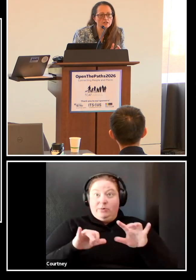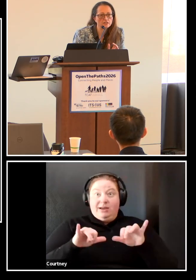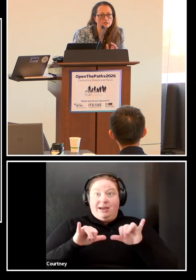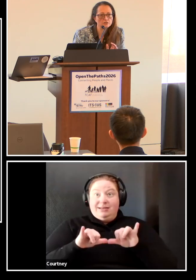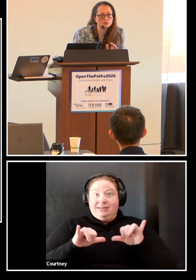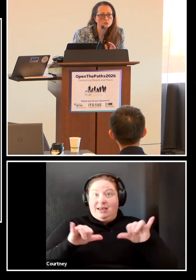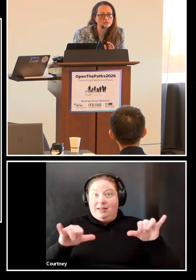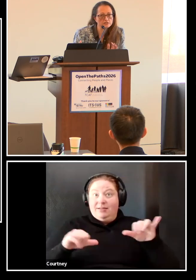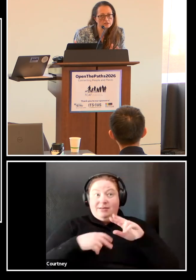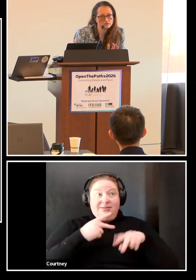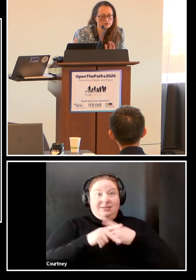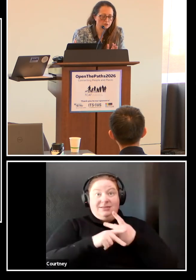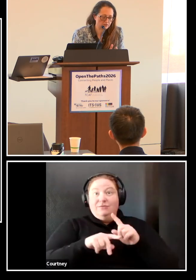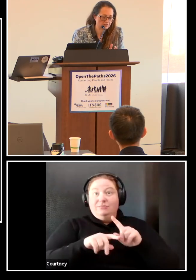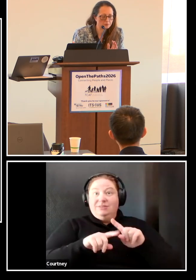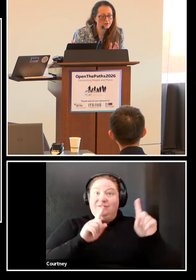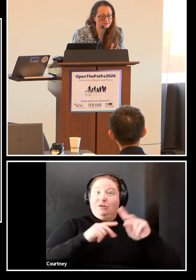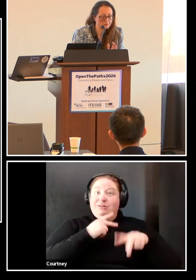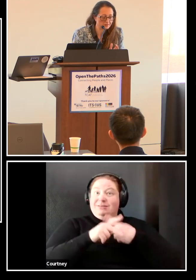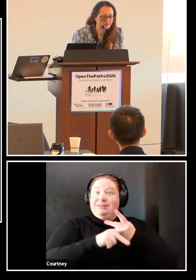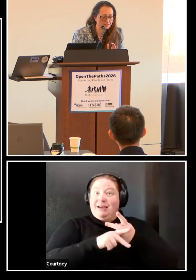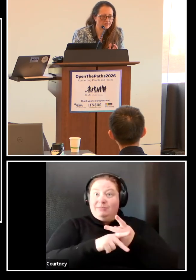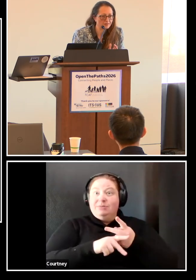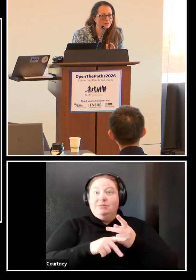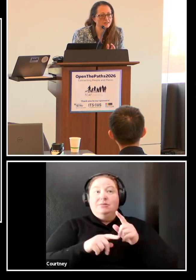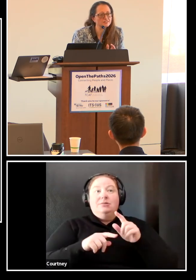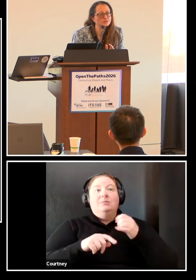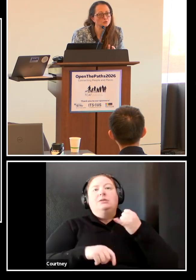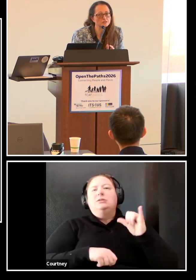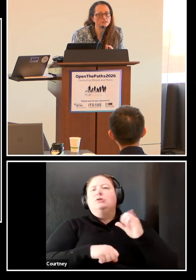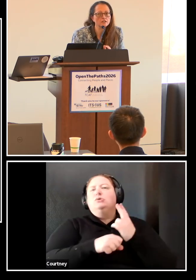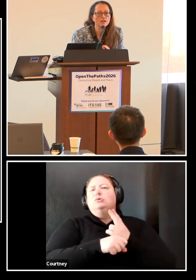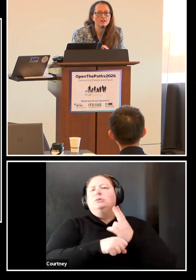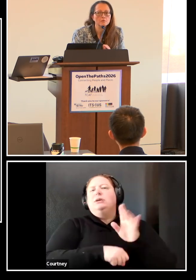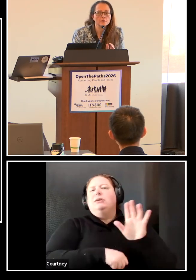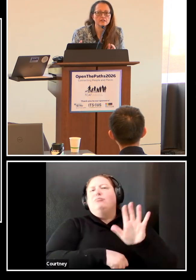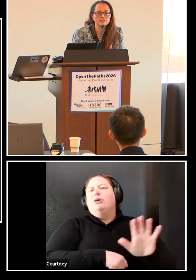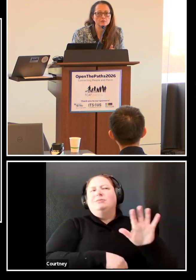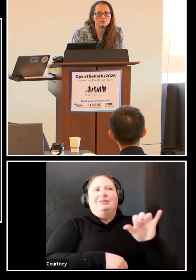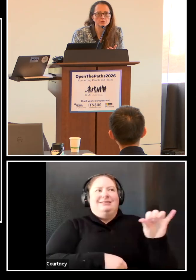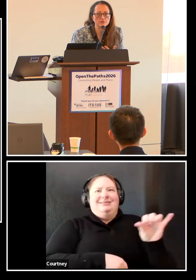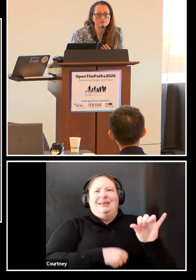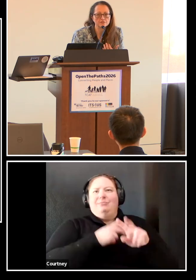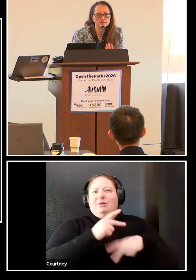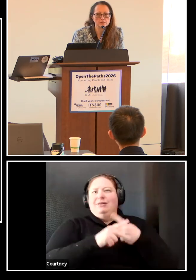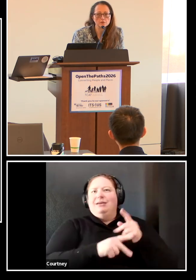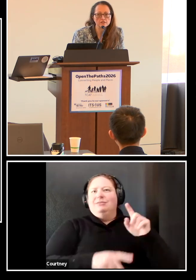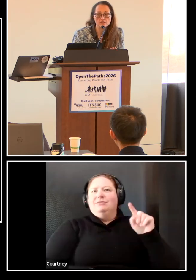scenarios while still using approximately the same kind of tooling but giving people the flexibility